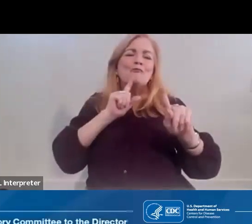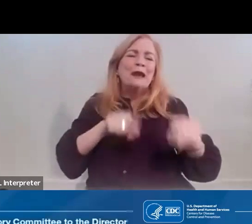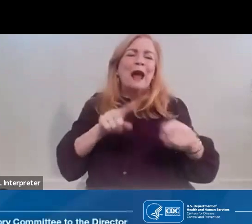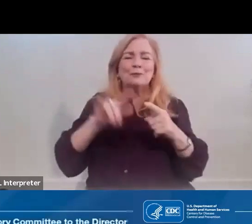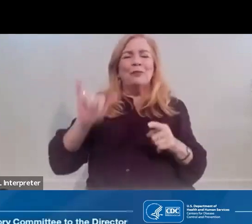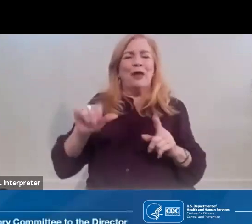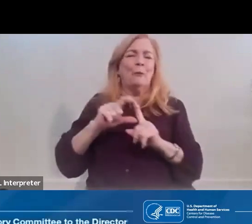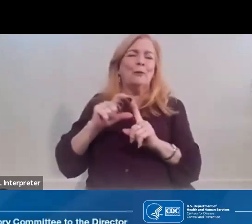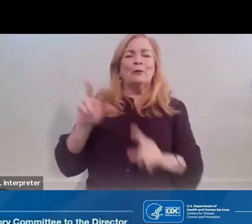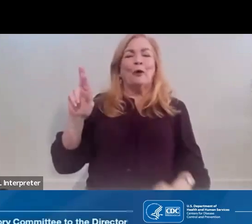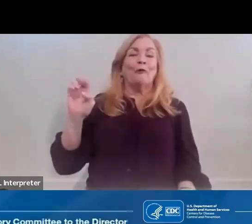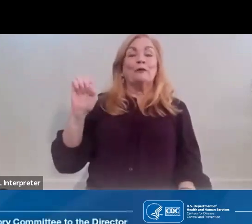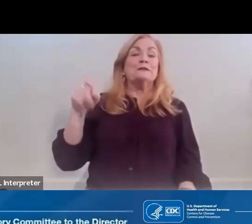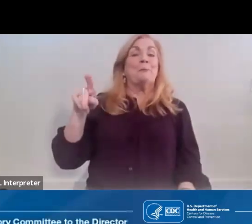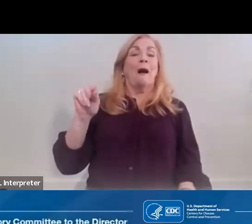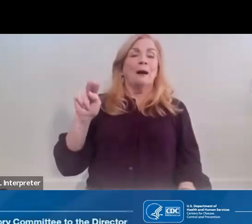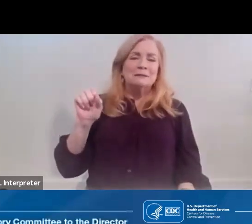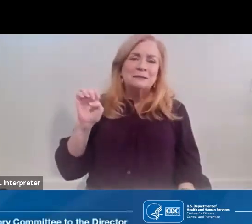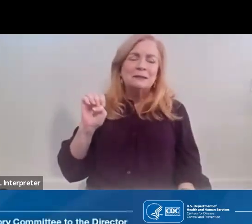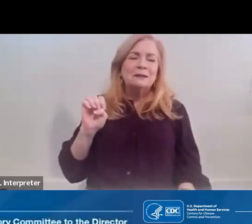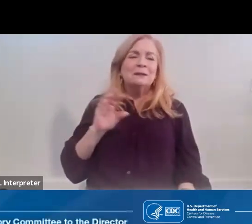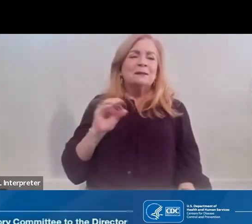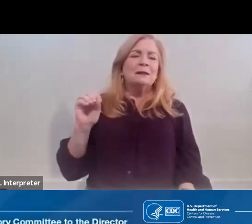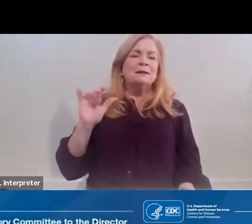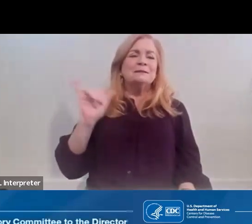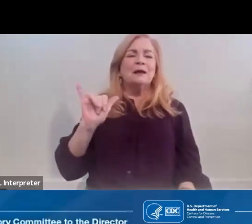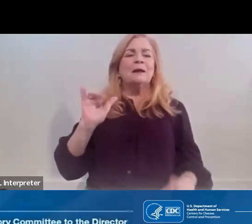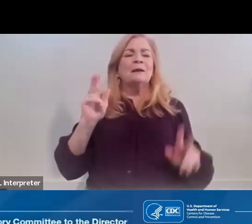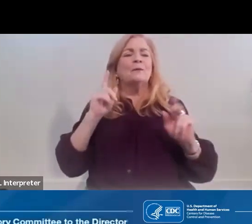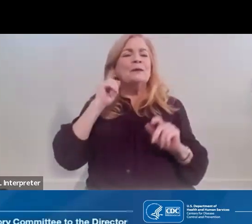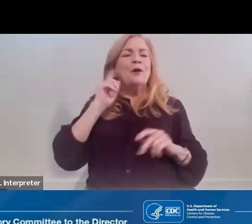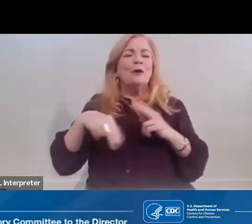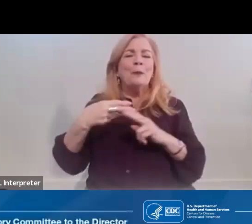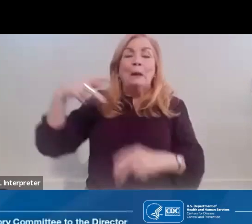because we've heard from some of our staff that get PTSD when we're talking about response because they feel like they've been in response,